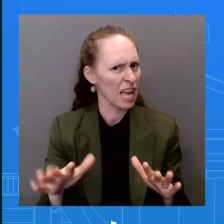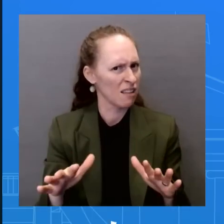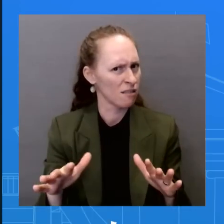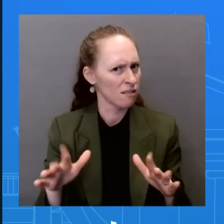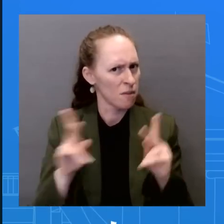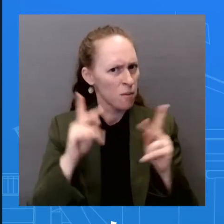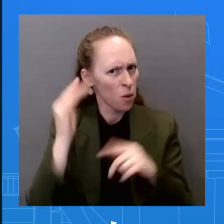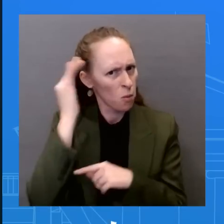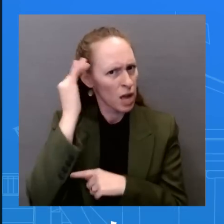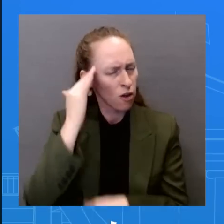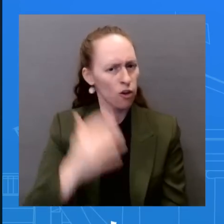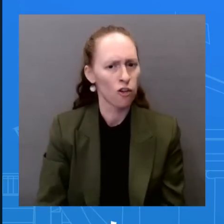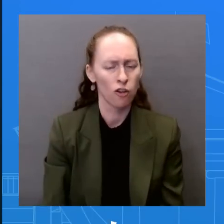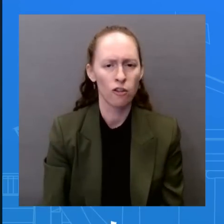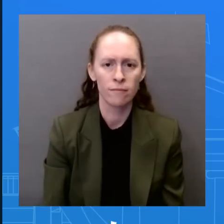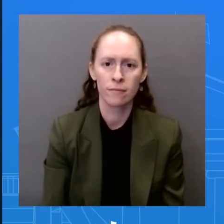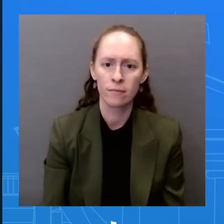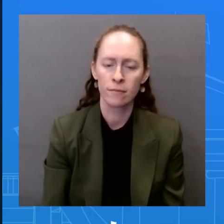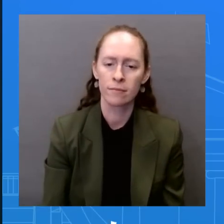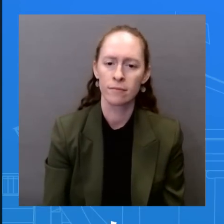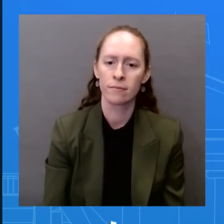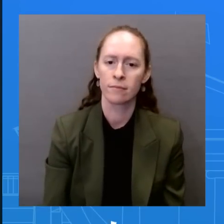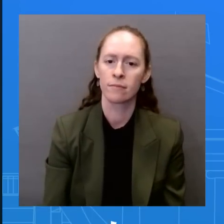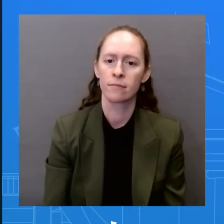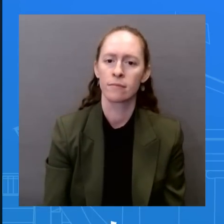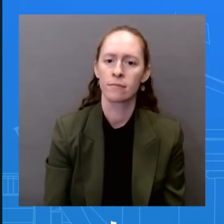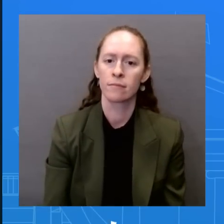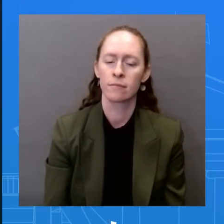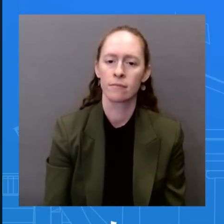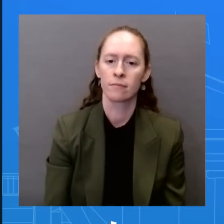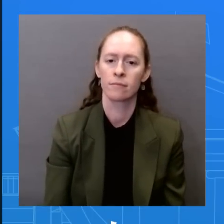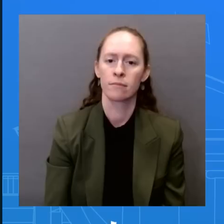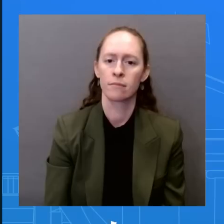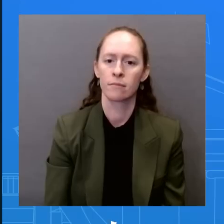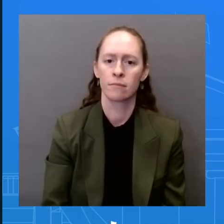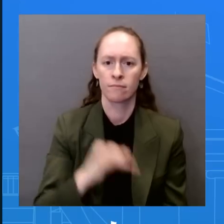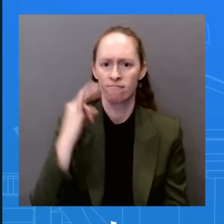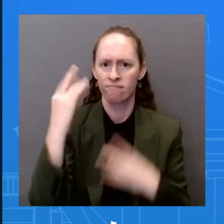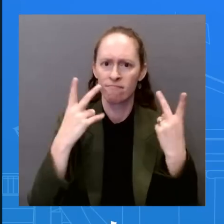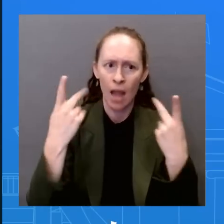across the country when it comes to environmental injustices --